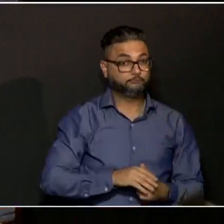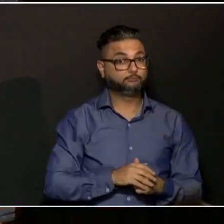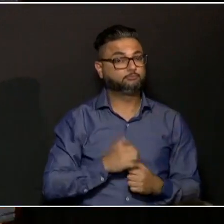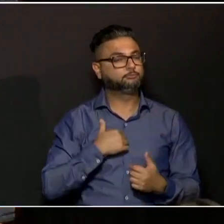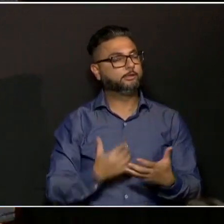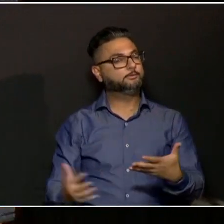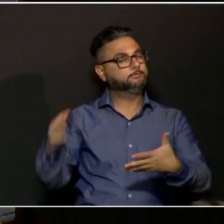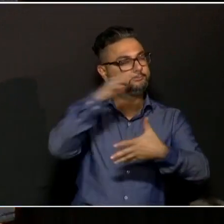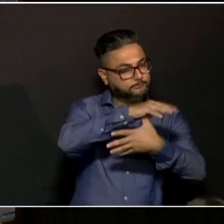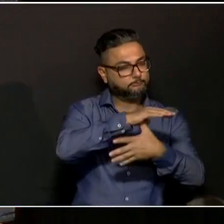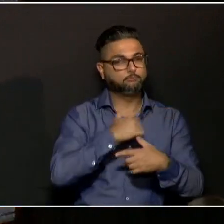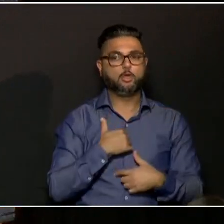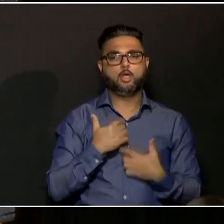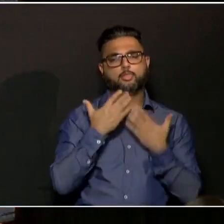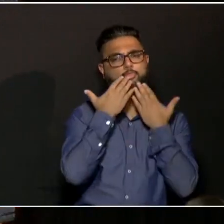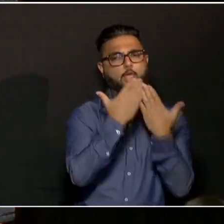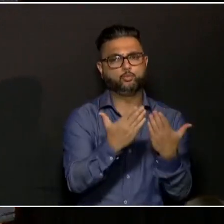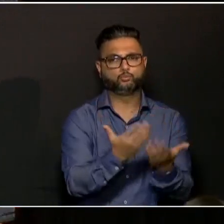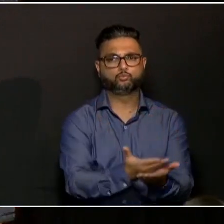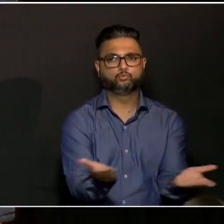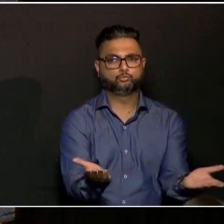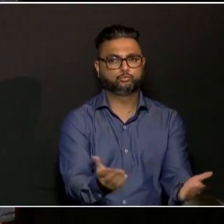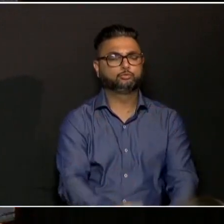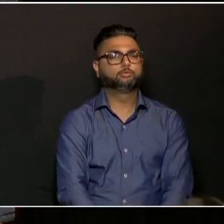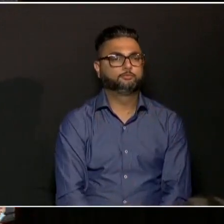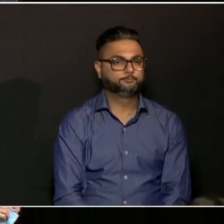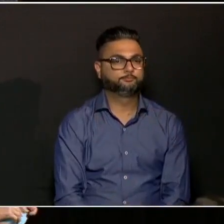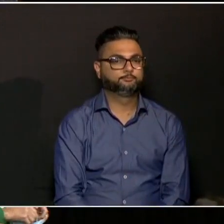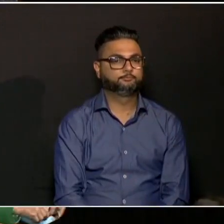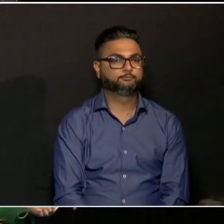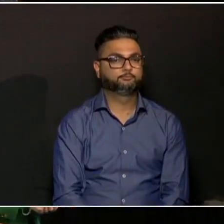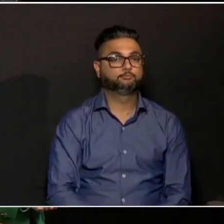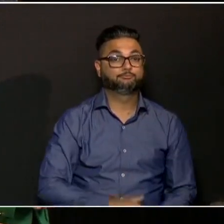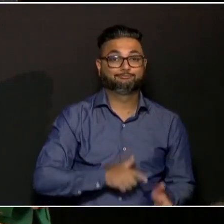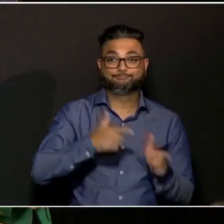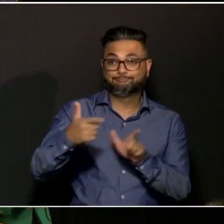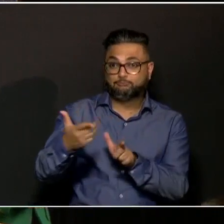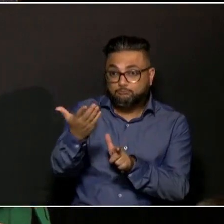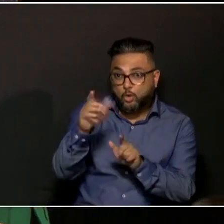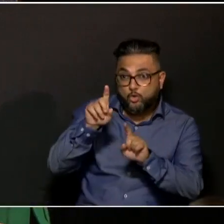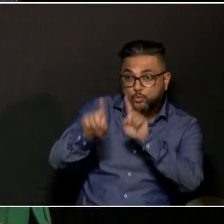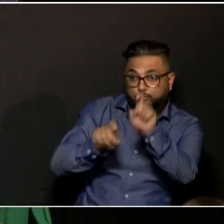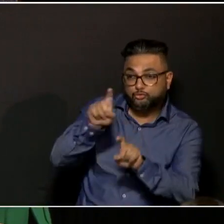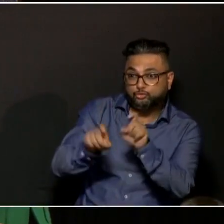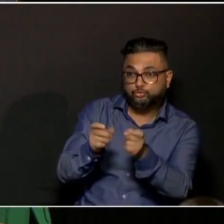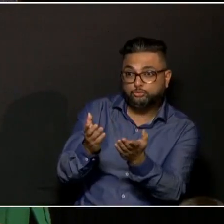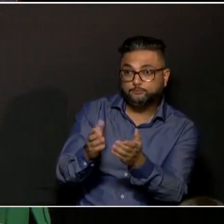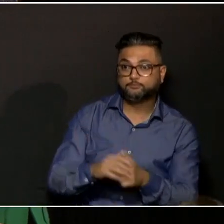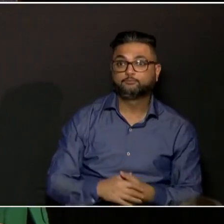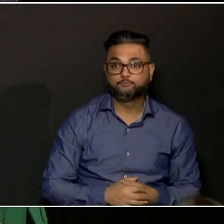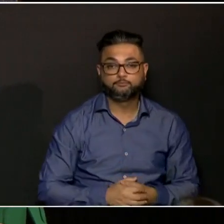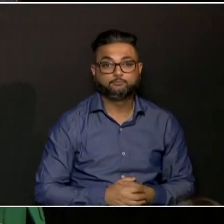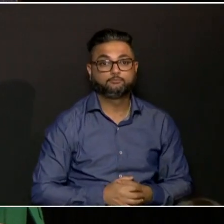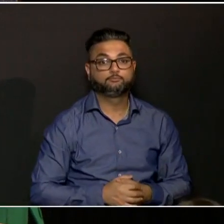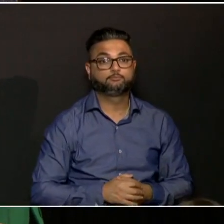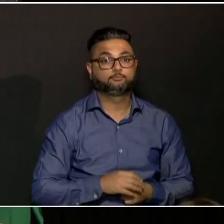of all Ontarians and that is our top priority. Thank you. We will go to the phone lines for questions.